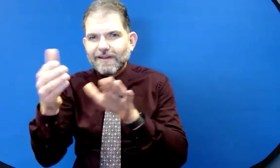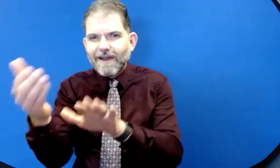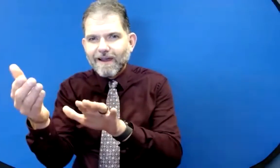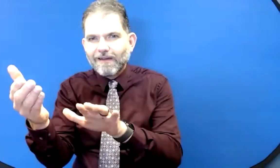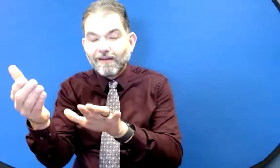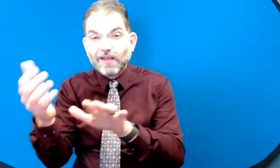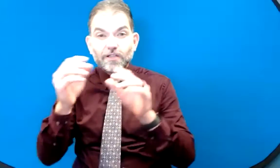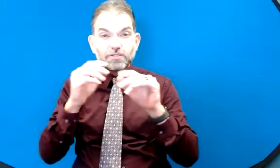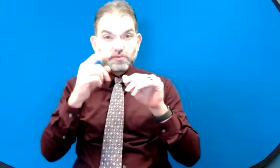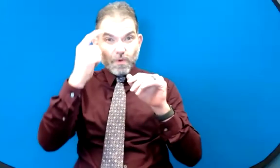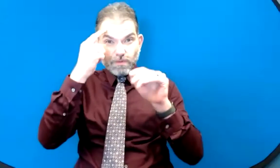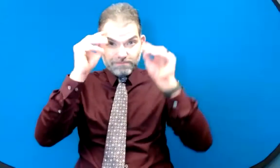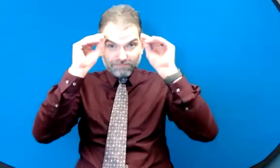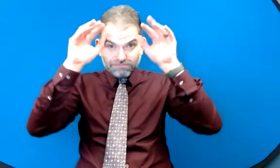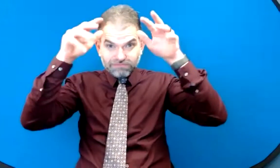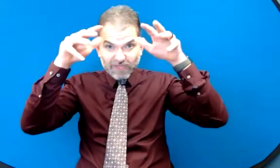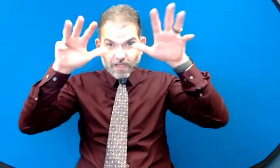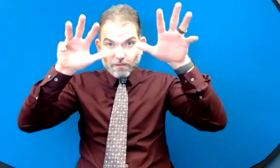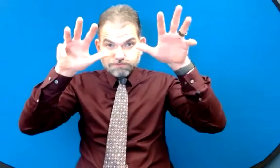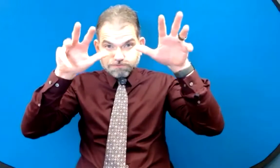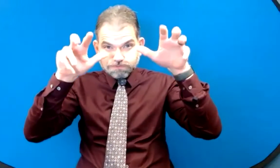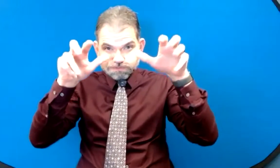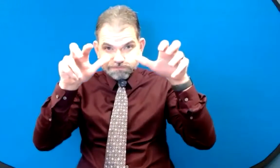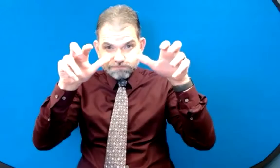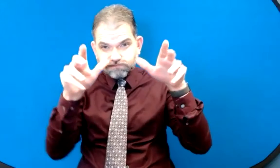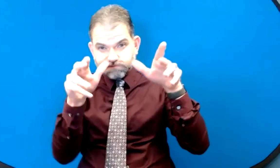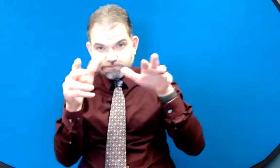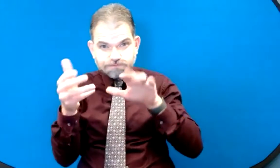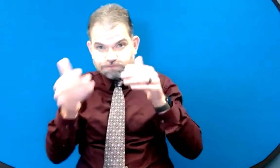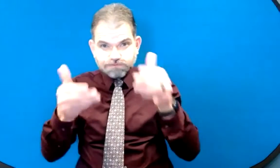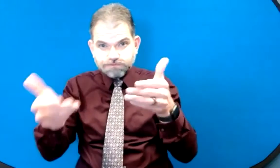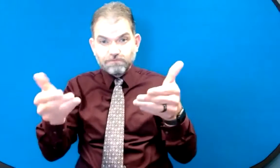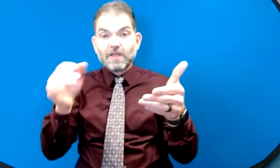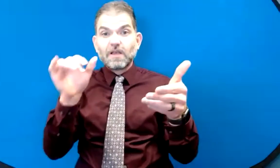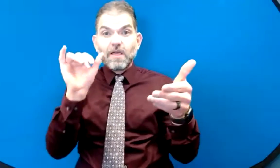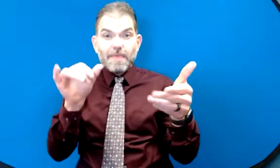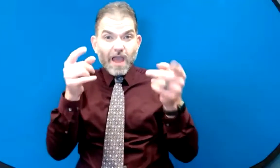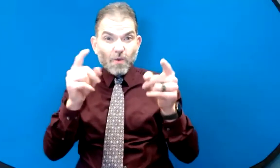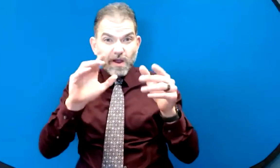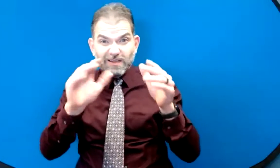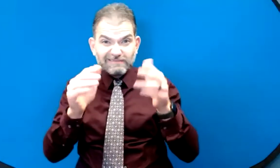ASL Interpreter: and that's when a blood vessel ASL Interpreter: dies. ASL Interpreter: So these blood vessels and areas of the vein